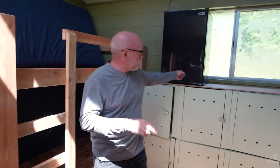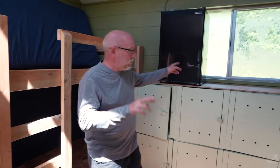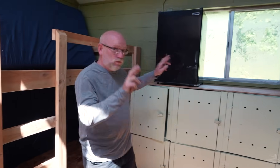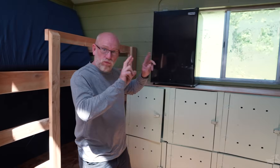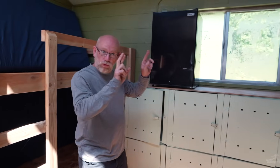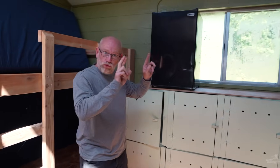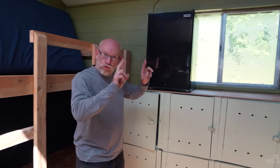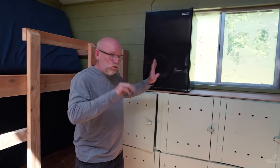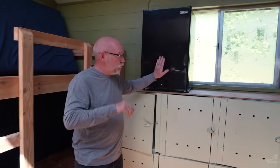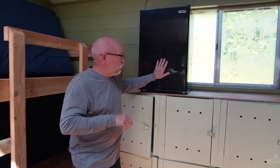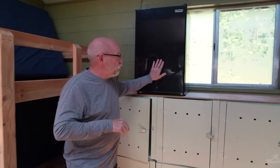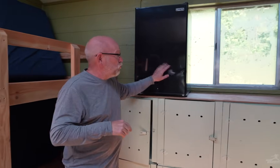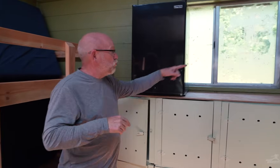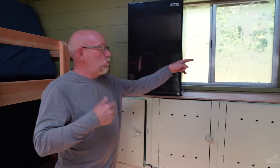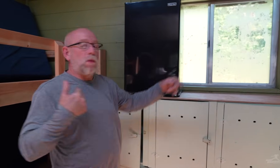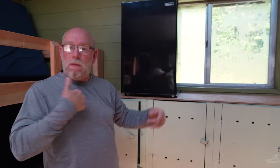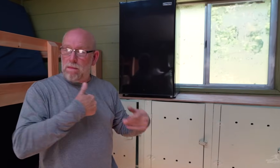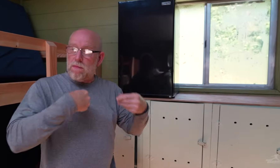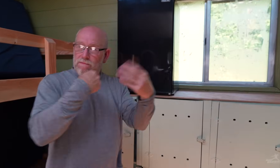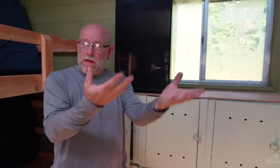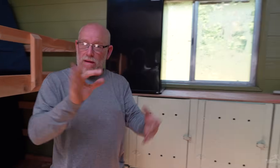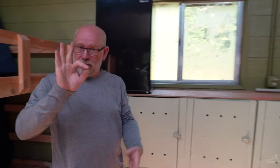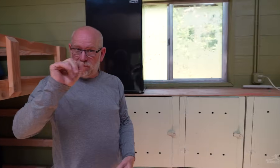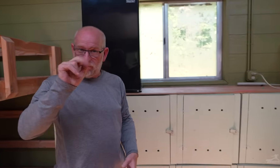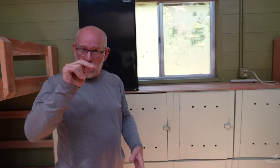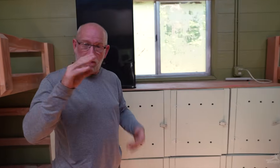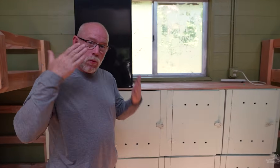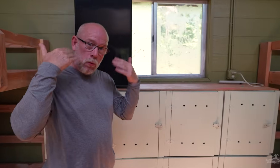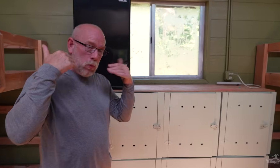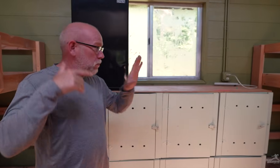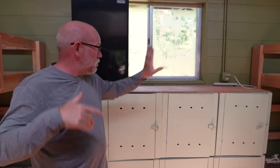We have a mini refrigerator here. We also provide fans to keep it cool inside.